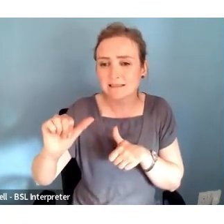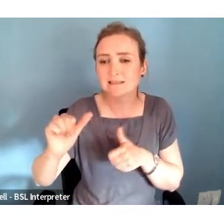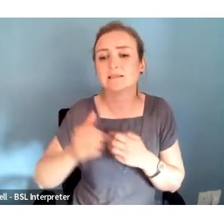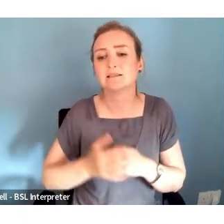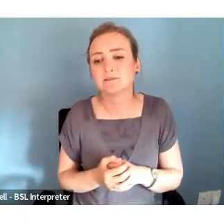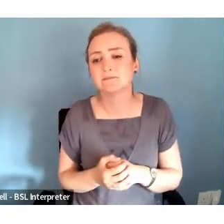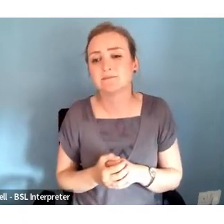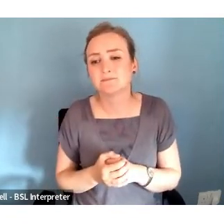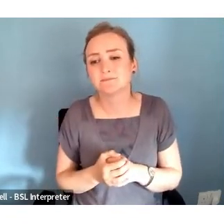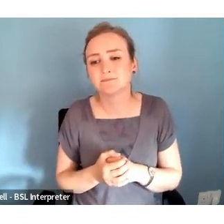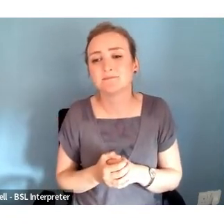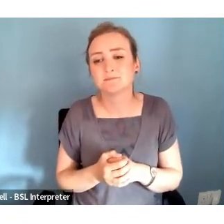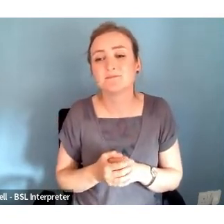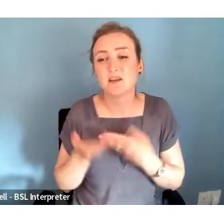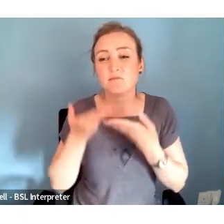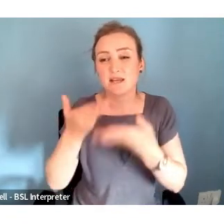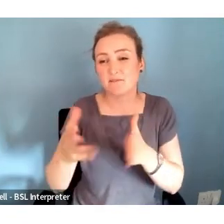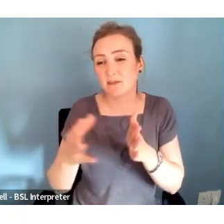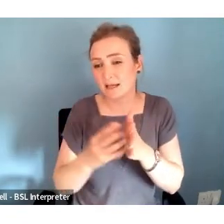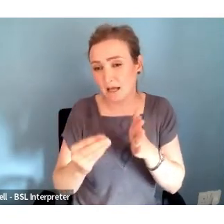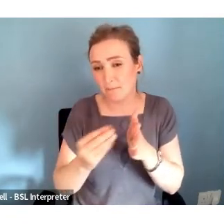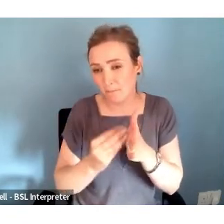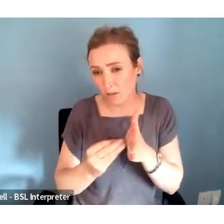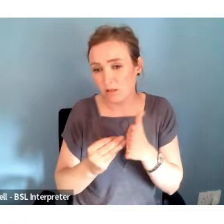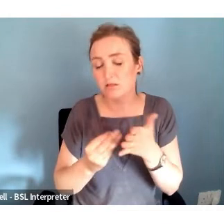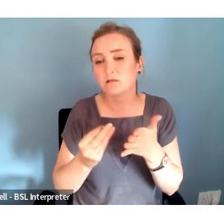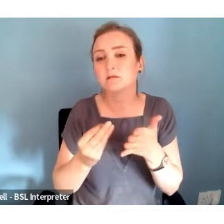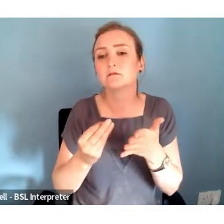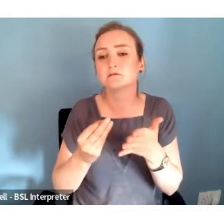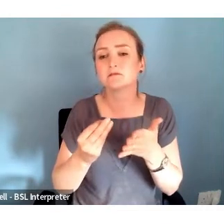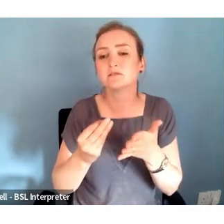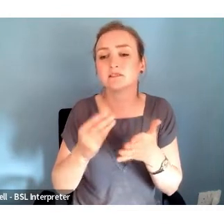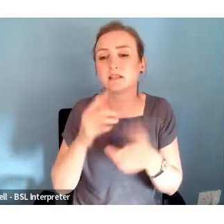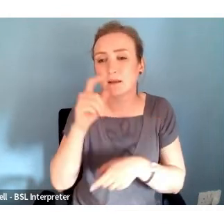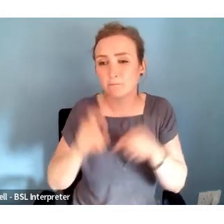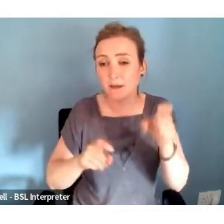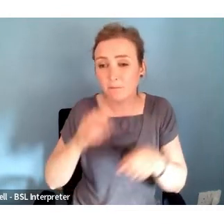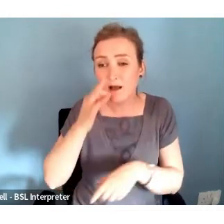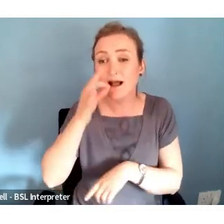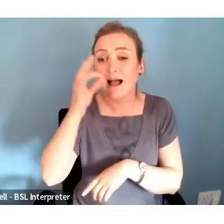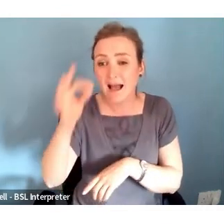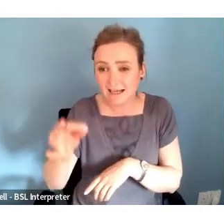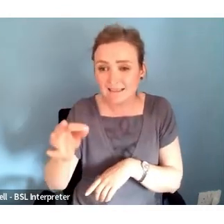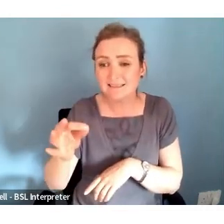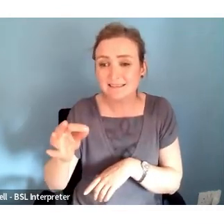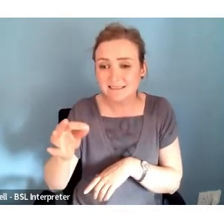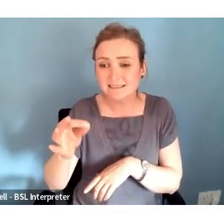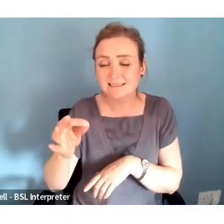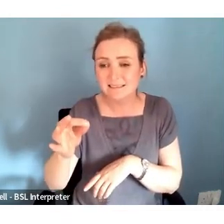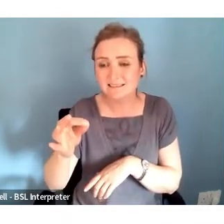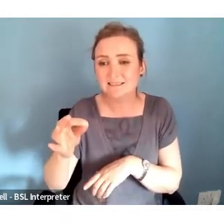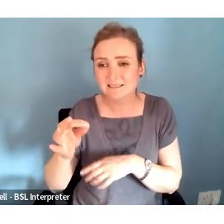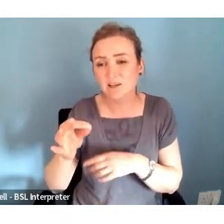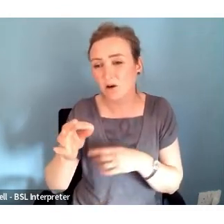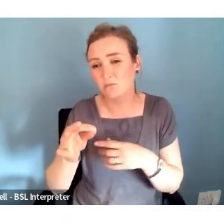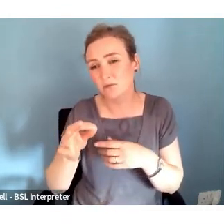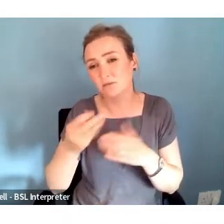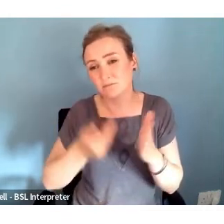adjustments that people might ask for but obviously make it clear that is not an exhaustive list, there might be other